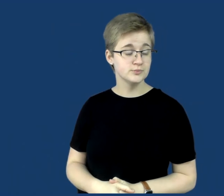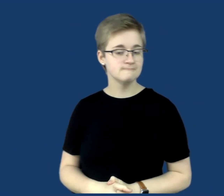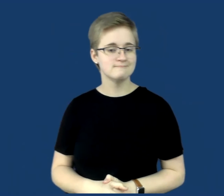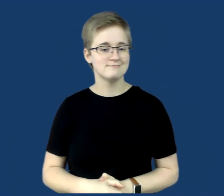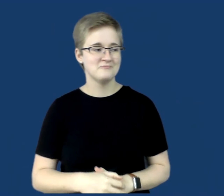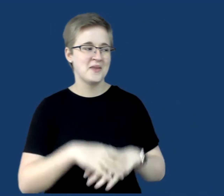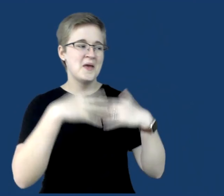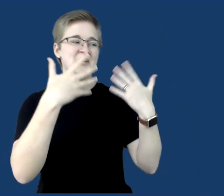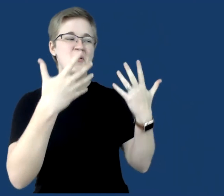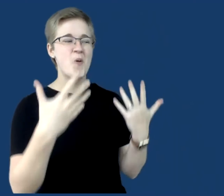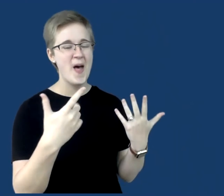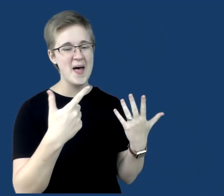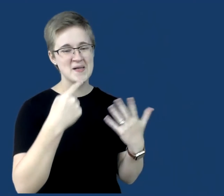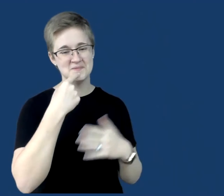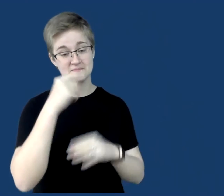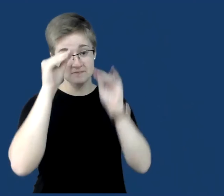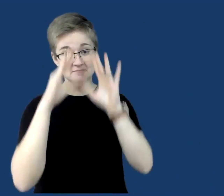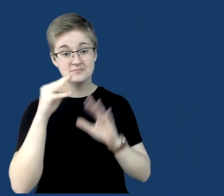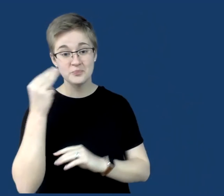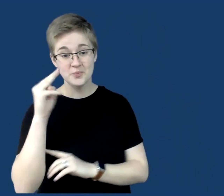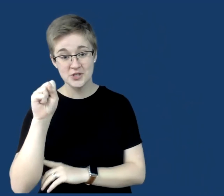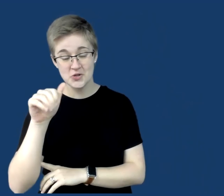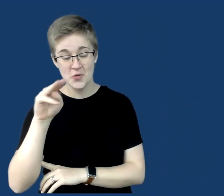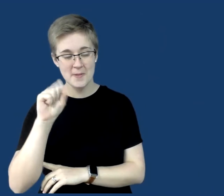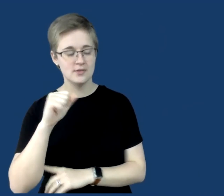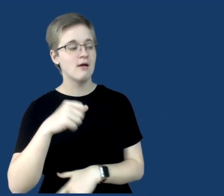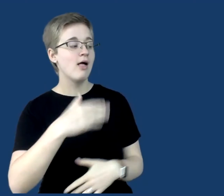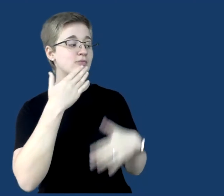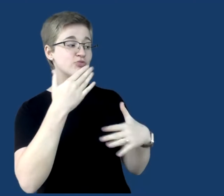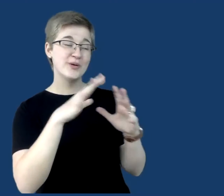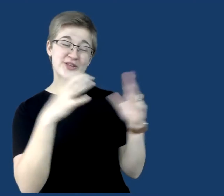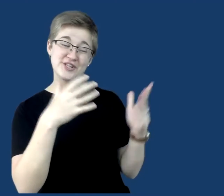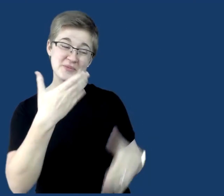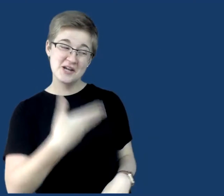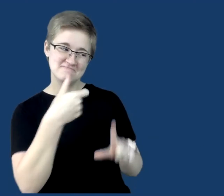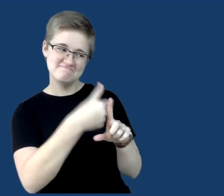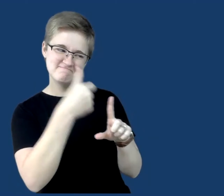“Well,” said Mrs. Soames, “thank you very much for introducing yourself, Sistine Bailey.